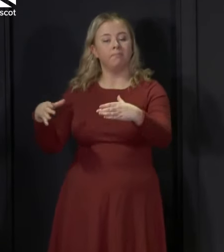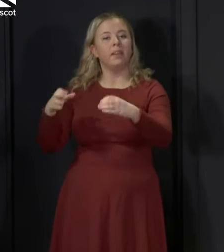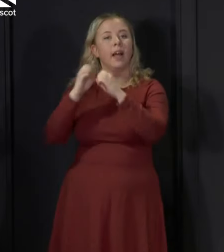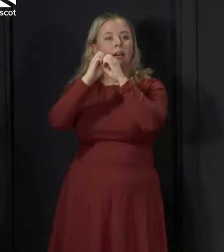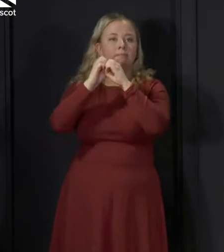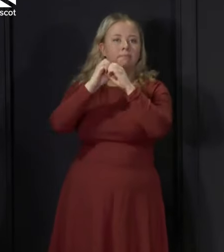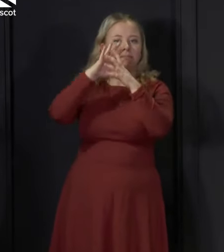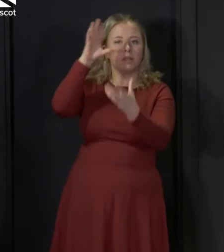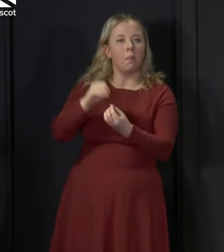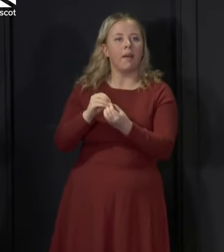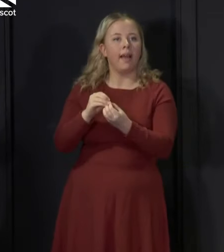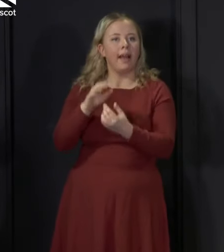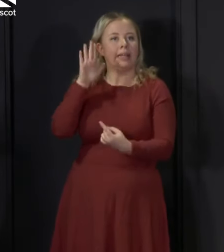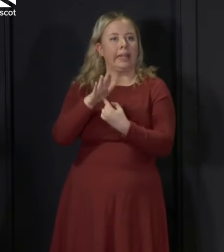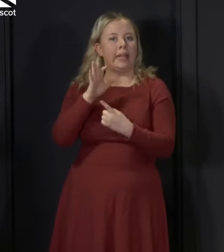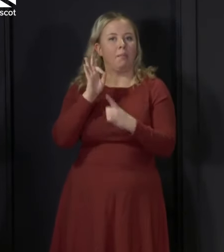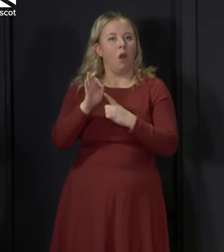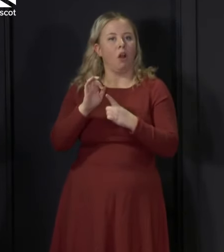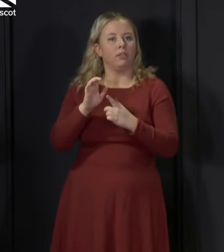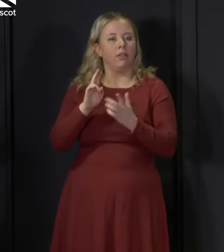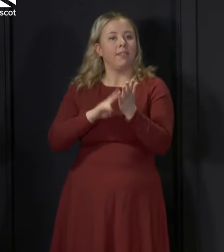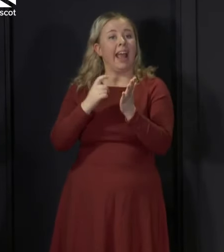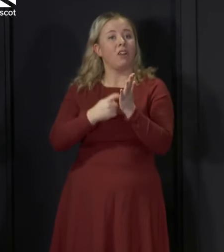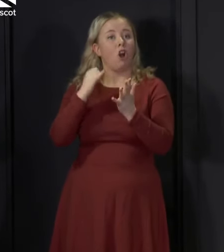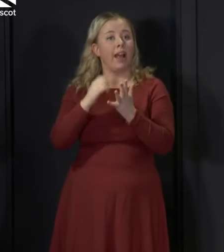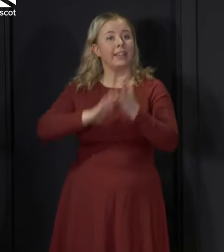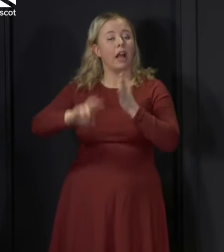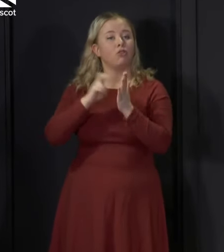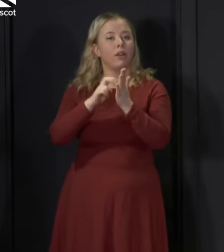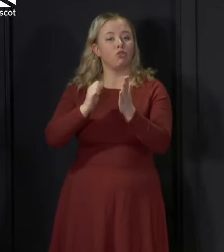today's weekly publication from National Records of Scotland.